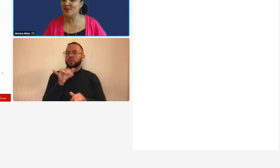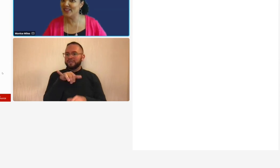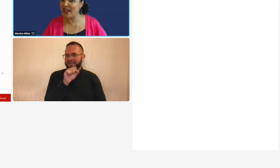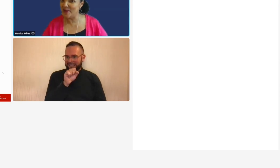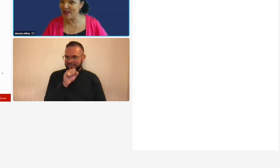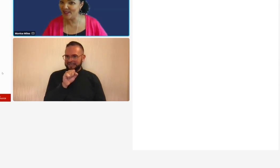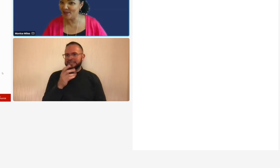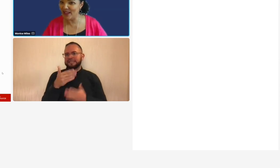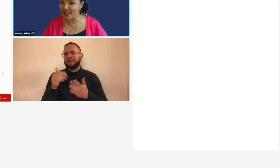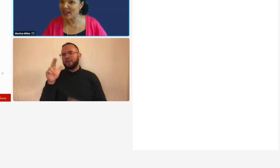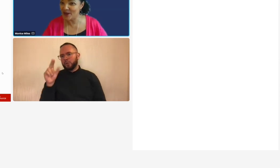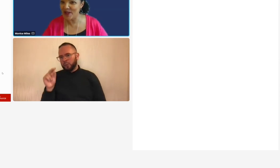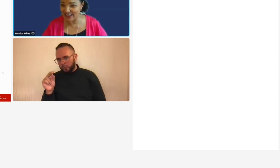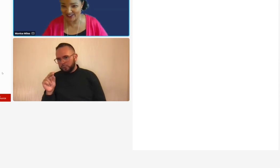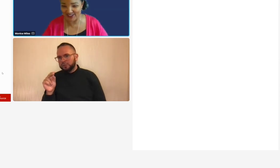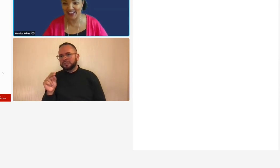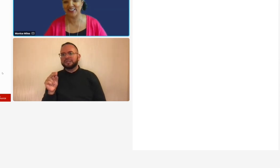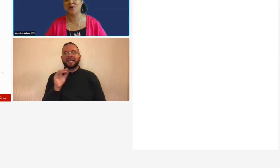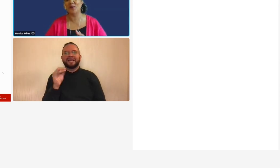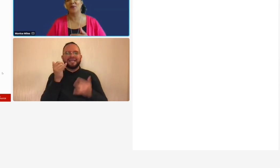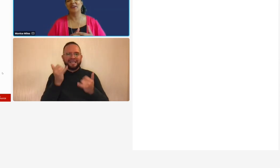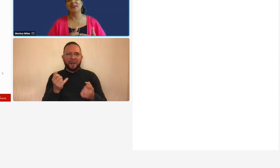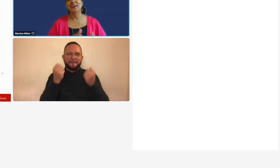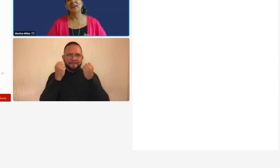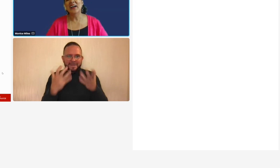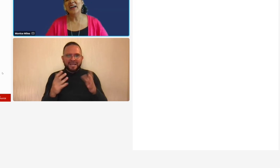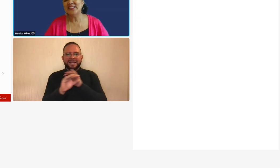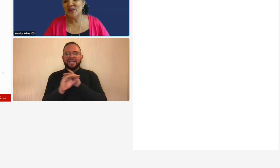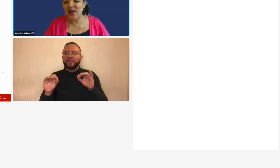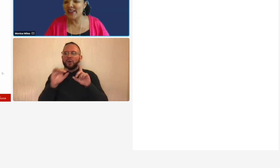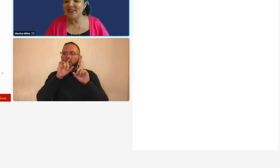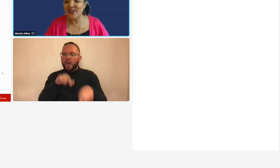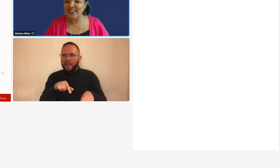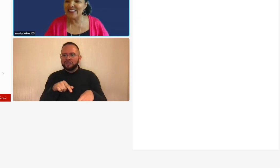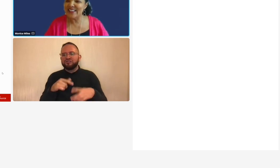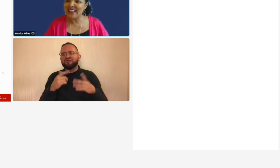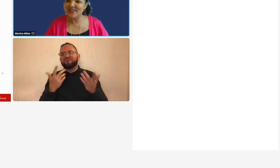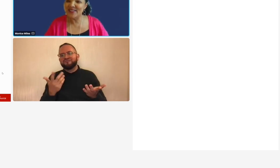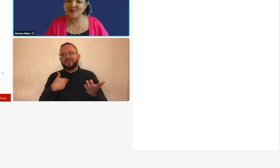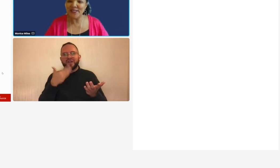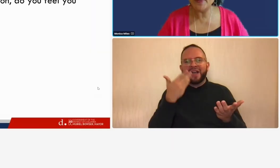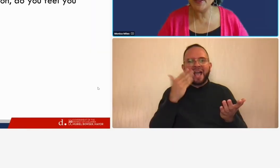no's and now we have some a lot of no answers so so i don't know exactly what that means